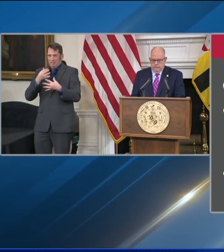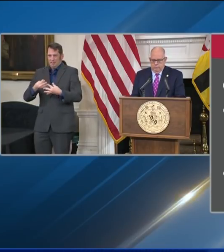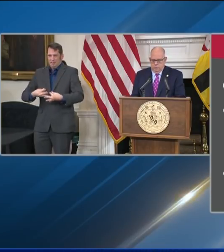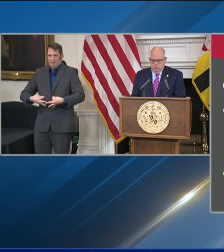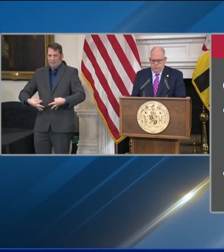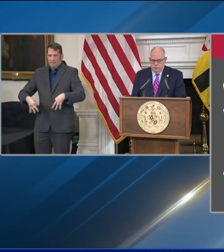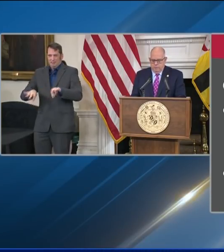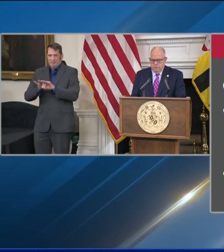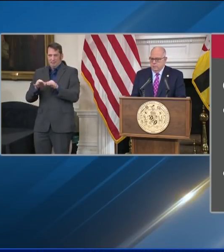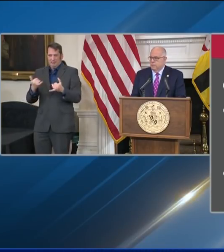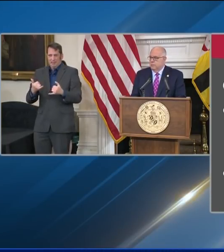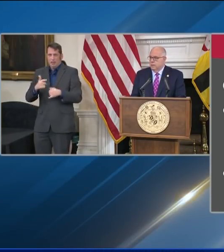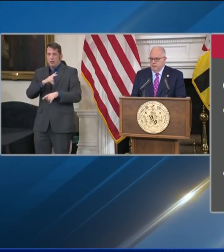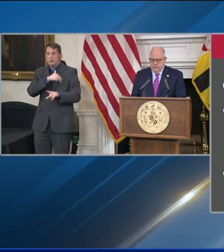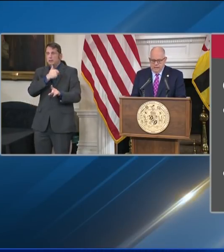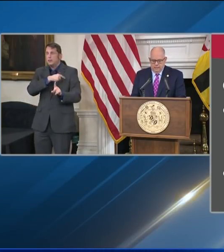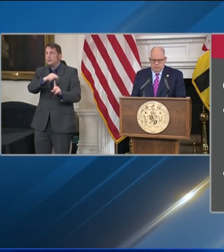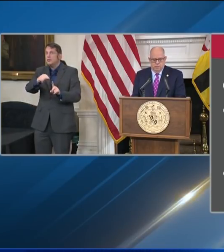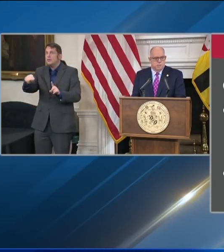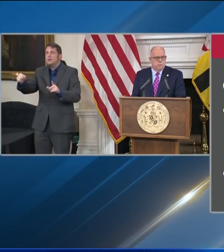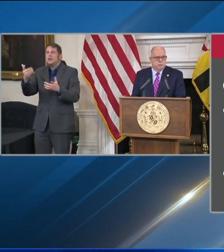THAT THEY SHOULD WHENEVER POSSIBLE.